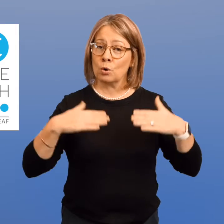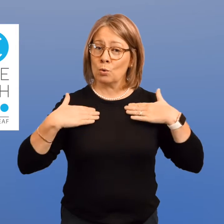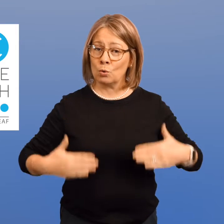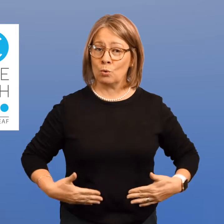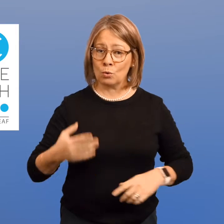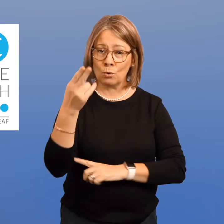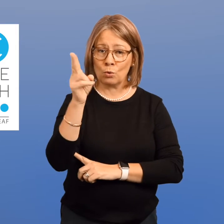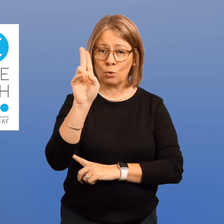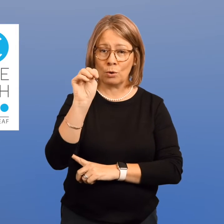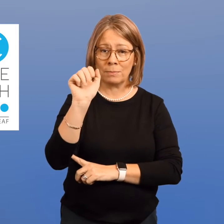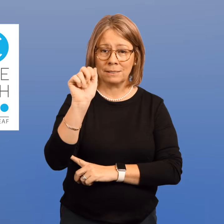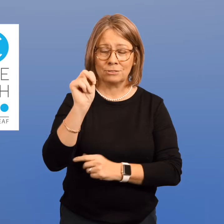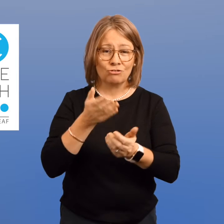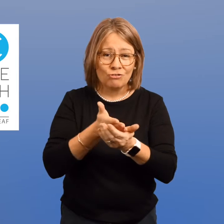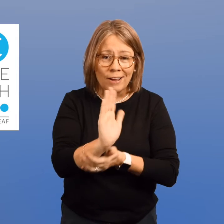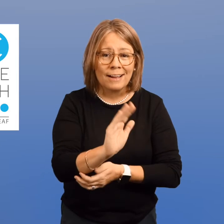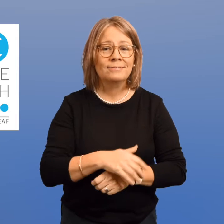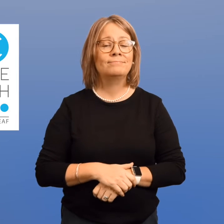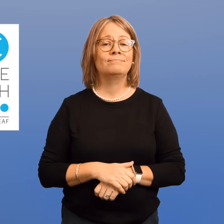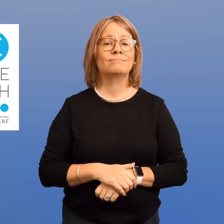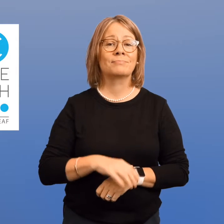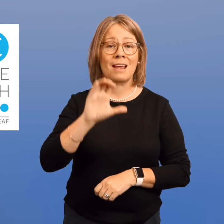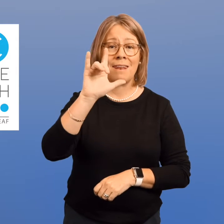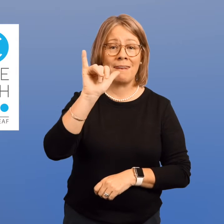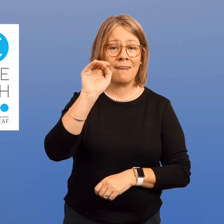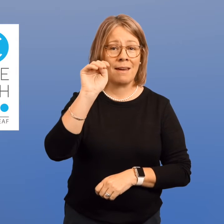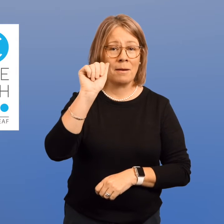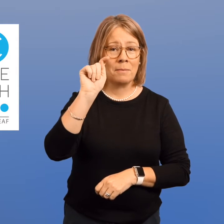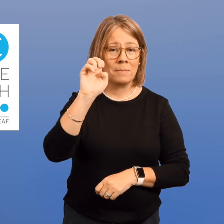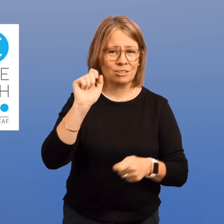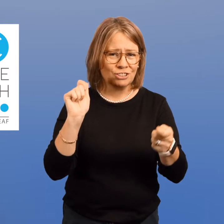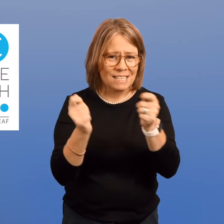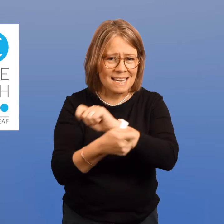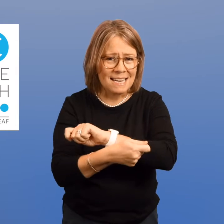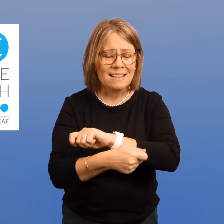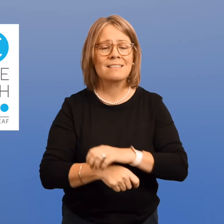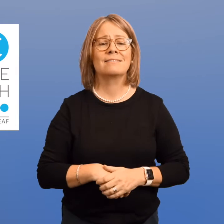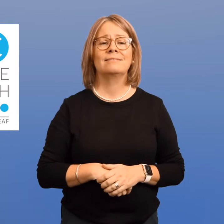Human rights -- climate change --